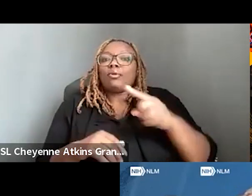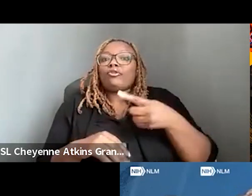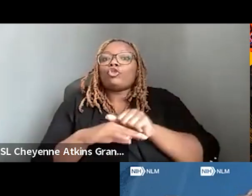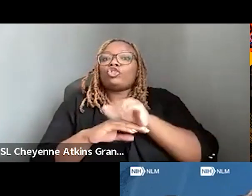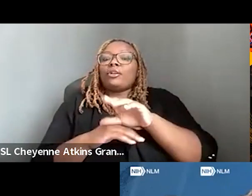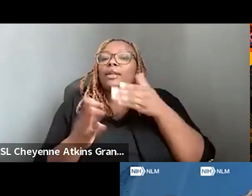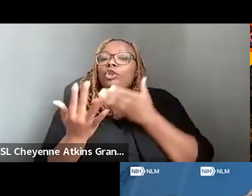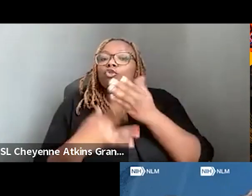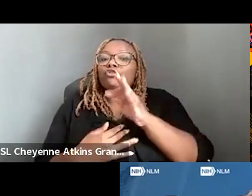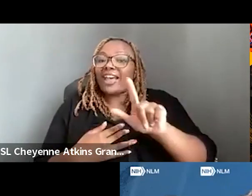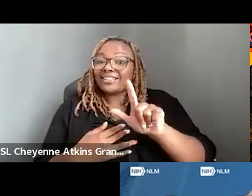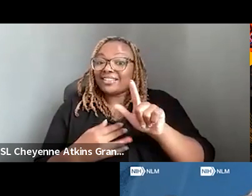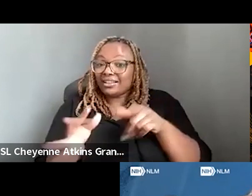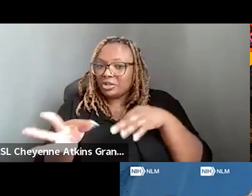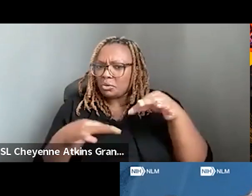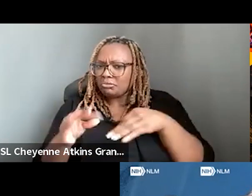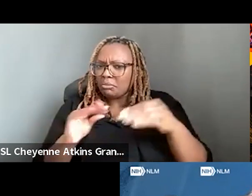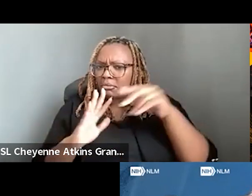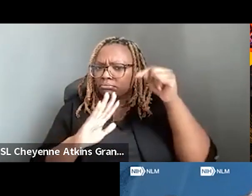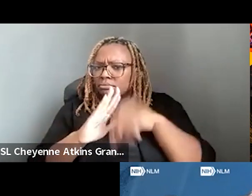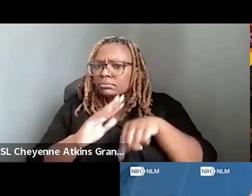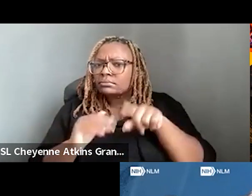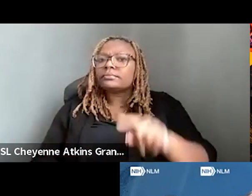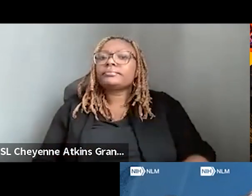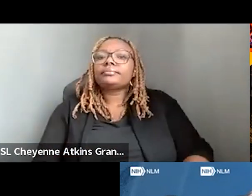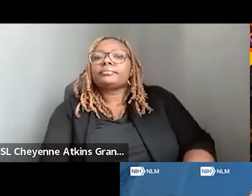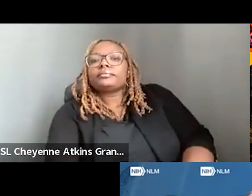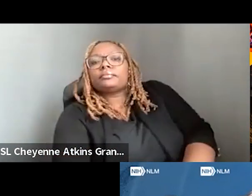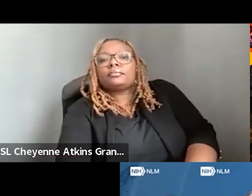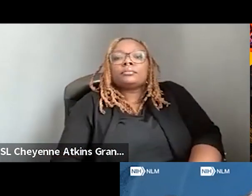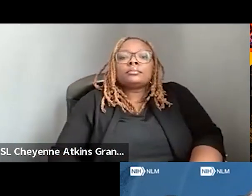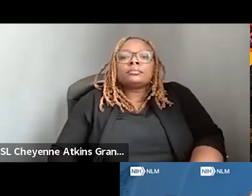So maybe you can talk about that a little bit. Stephanie Yee: Okay. There's some nuances to that, so I want to start out with